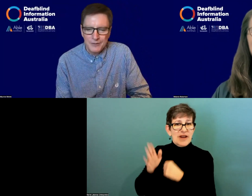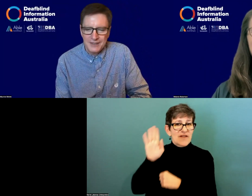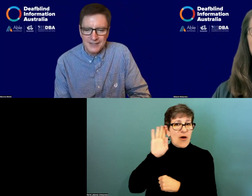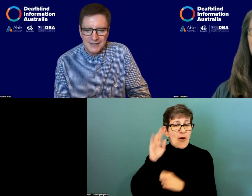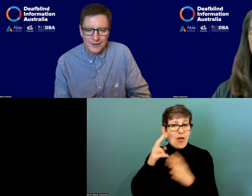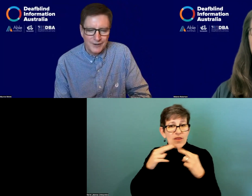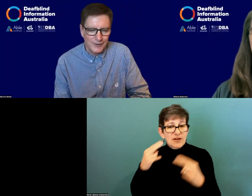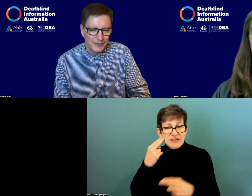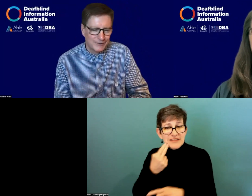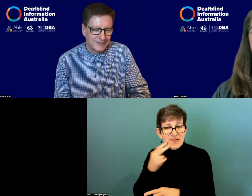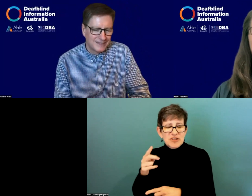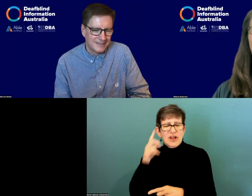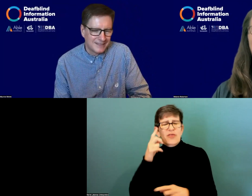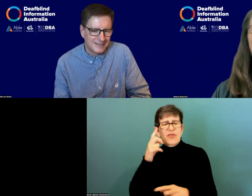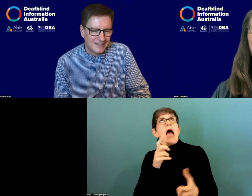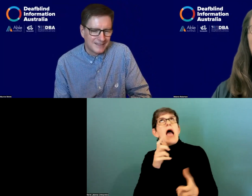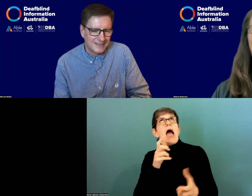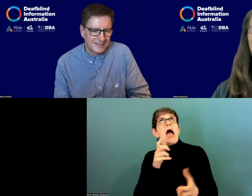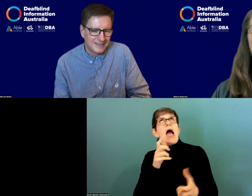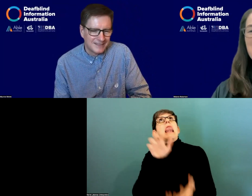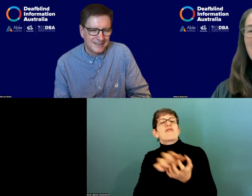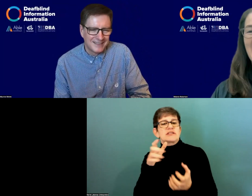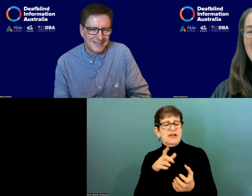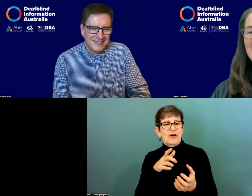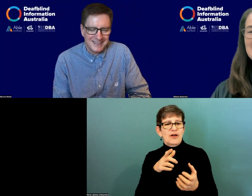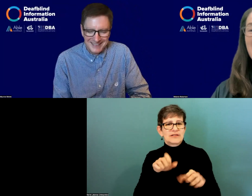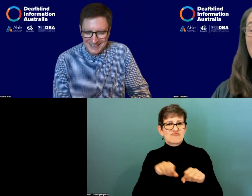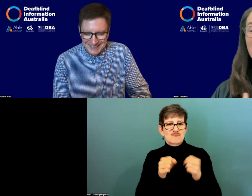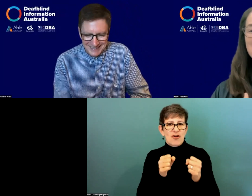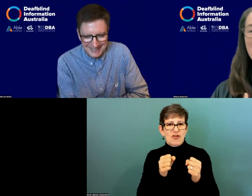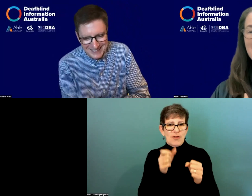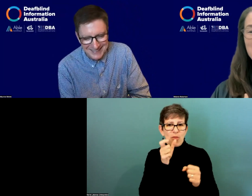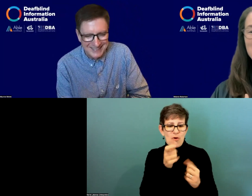She thought it was hysterical. And now I can relax.